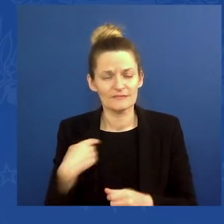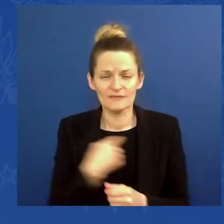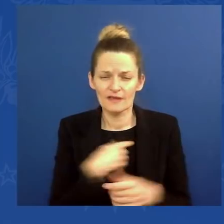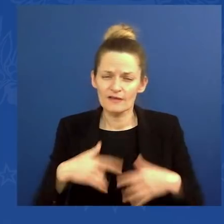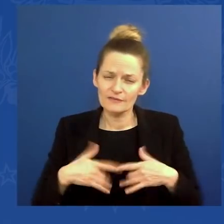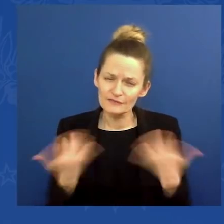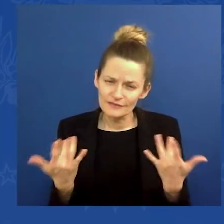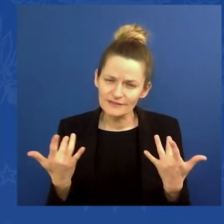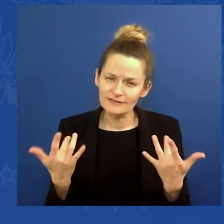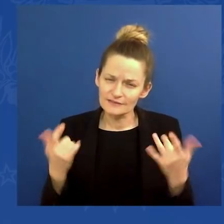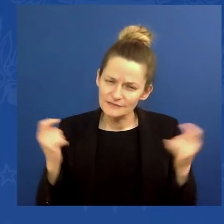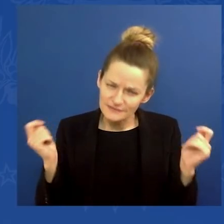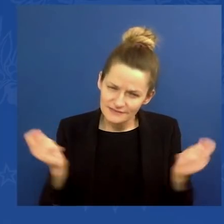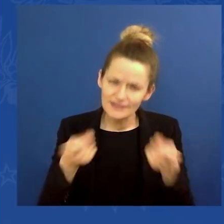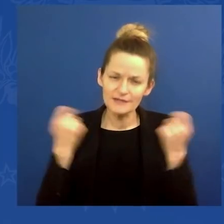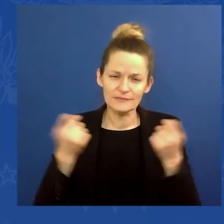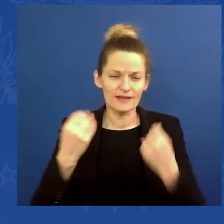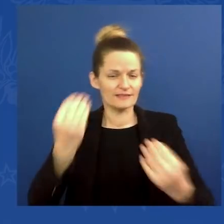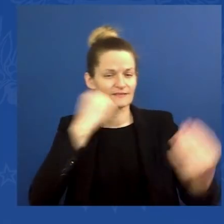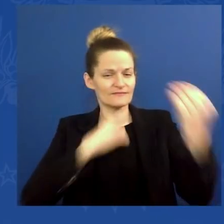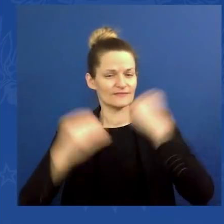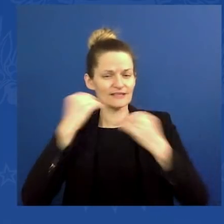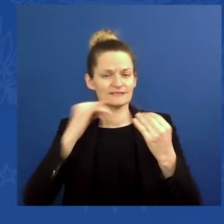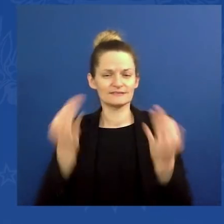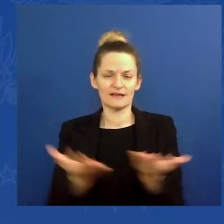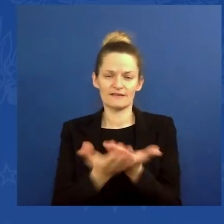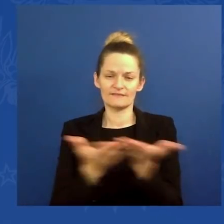with an Irish American President of the United States.